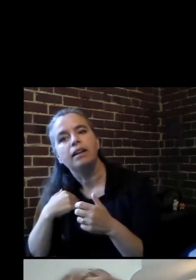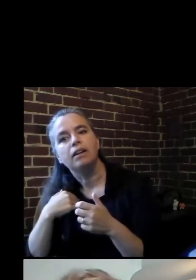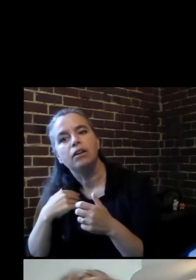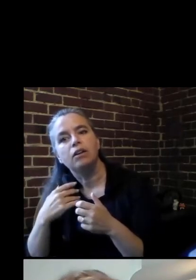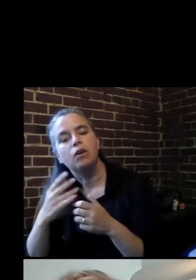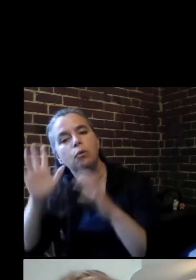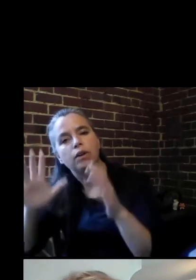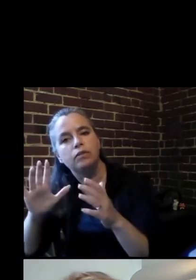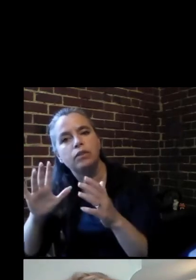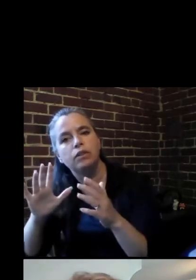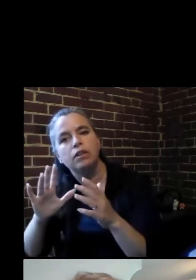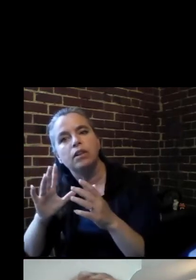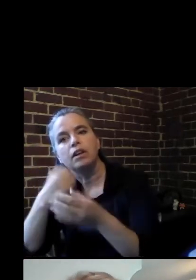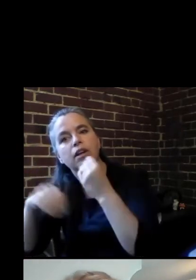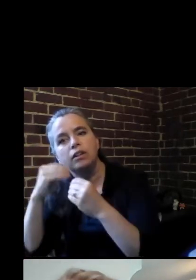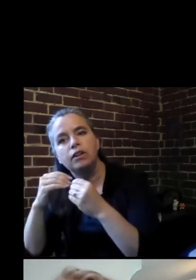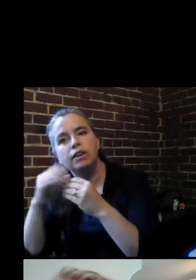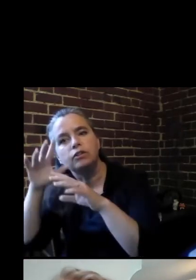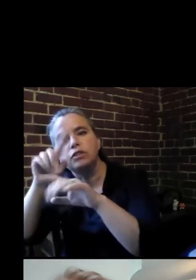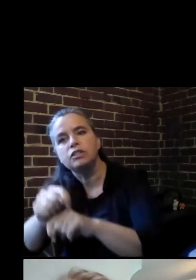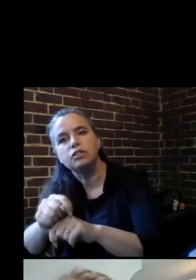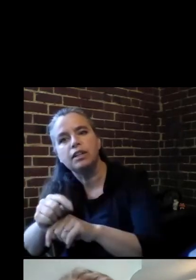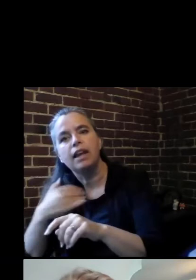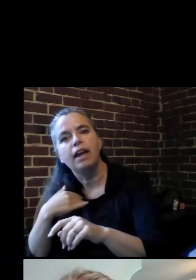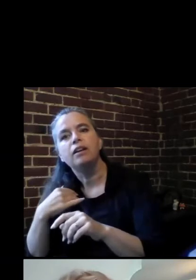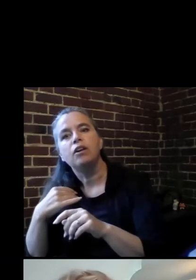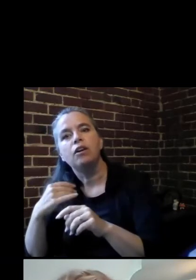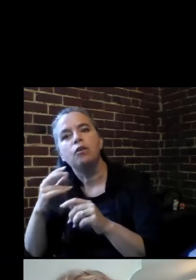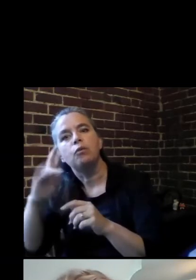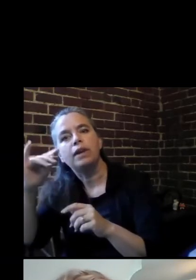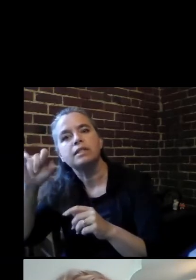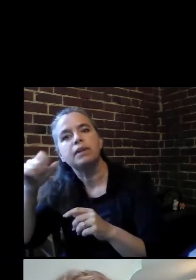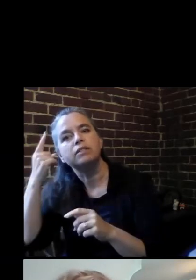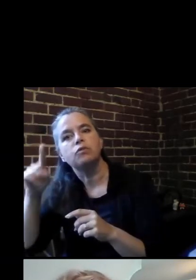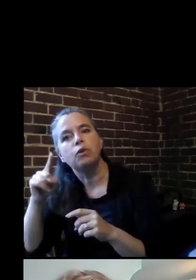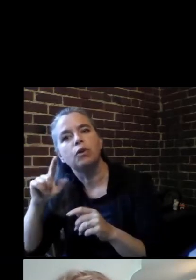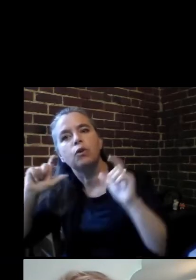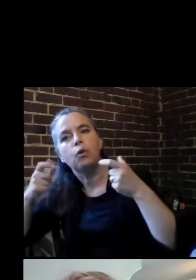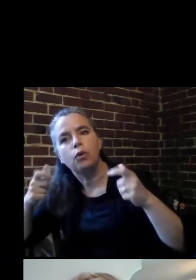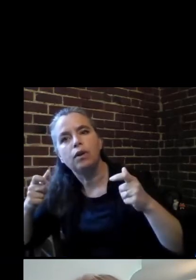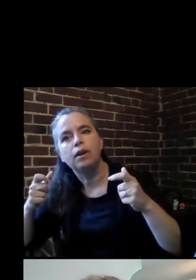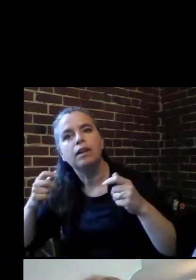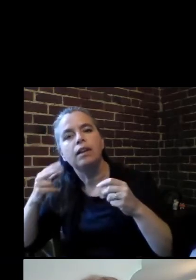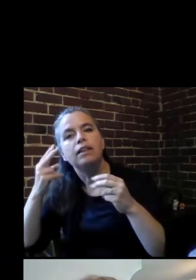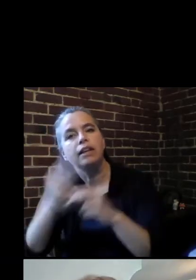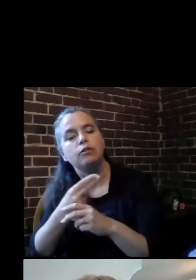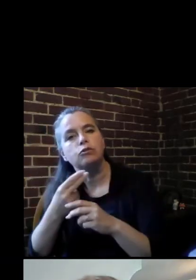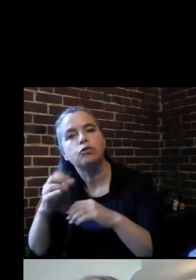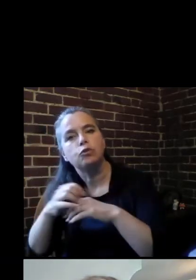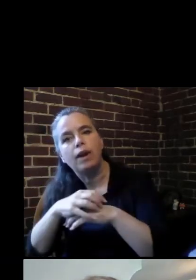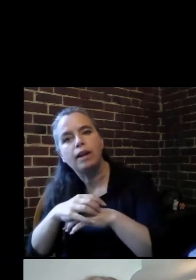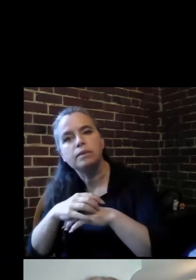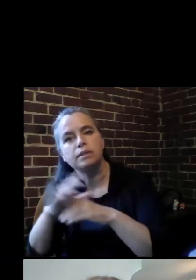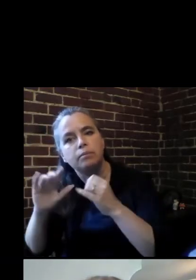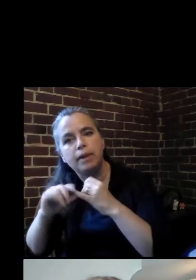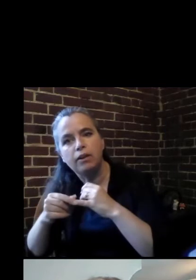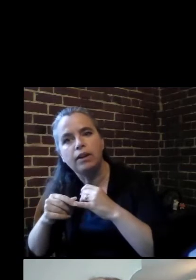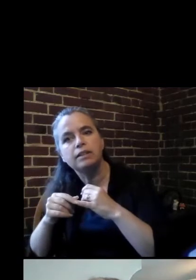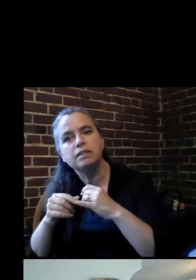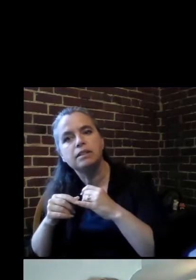They had tons of recipes for corn. But they had some interesting uses of grapes. They would use grapes and berries and make a condensed cake,